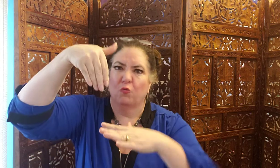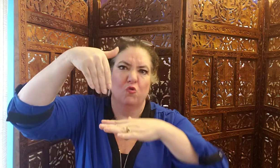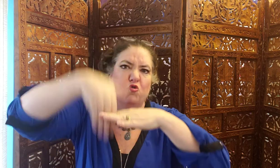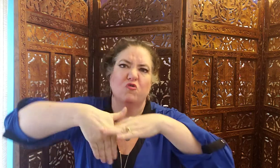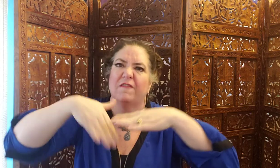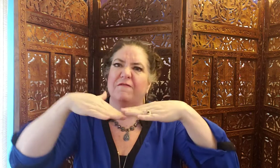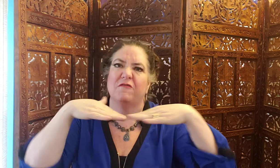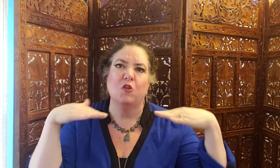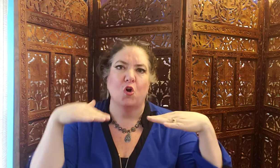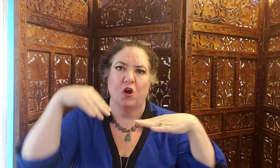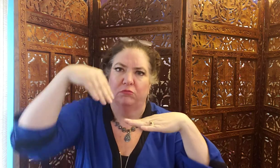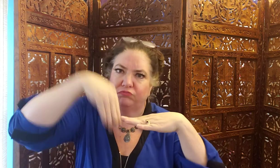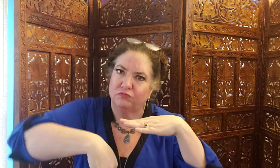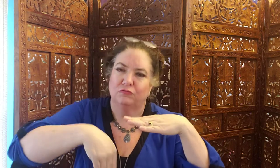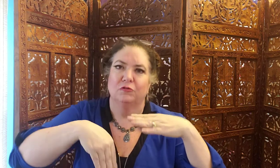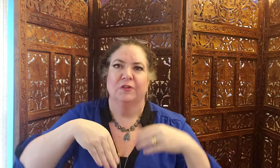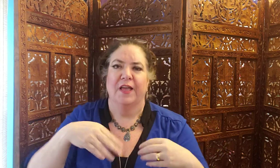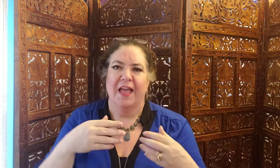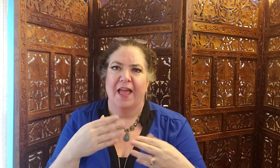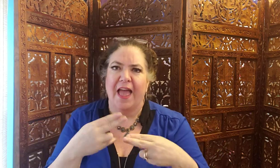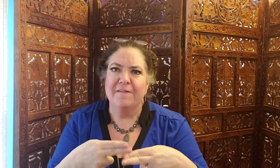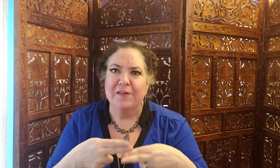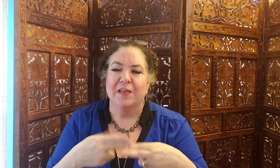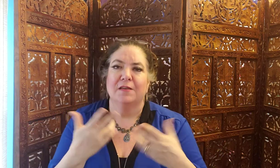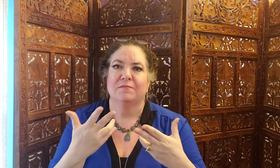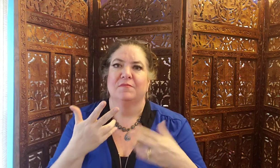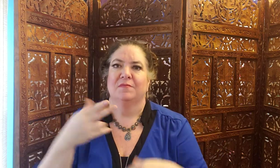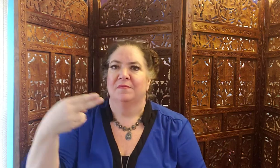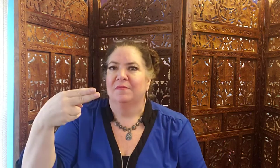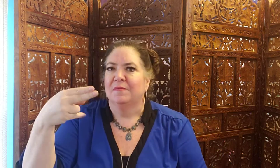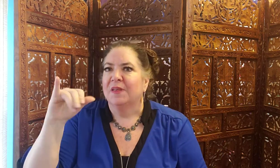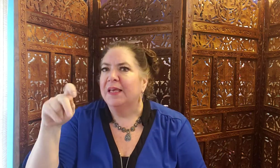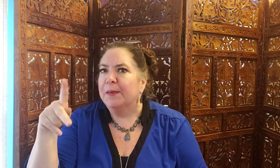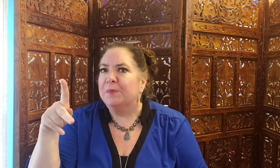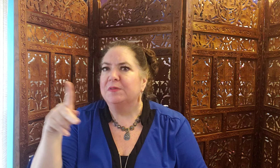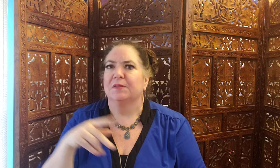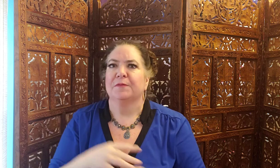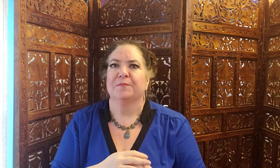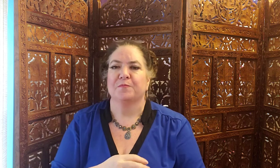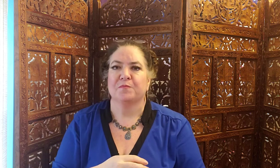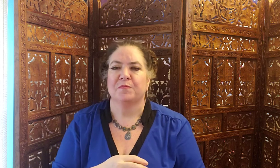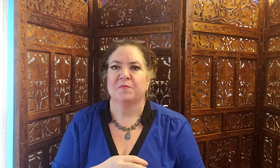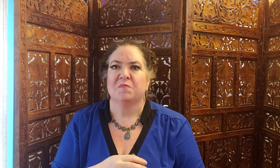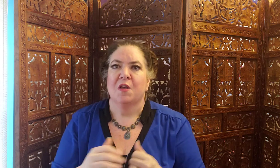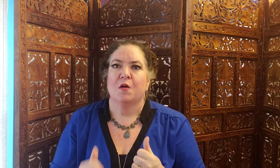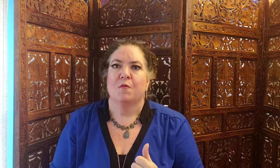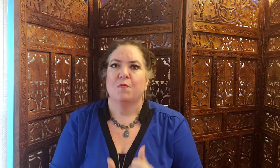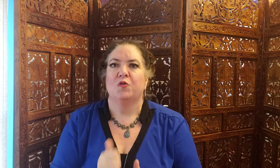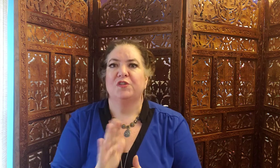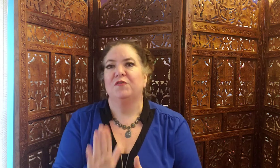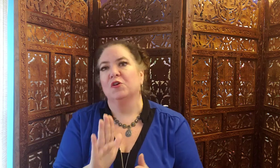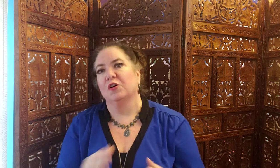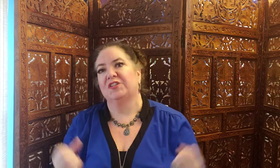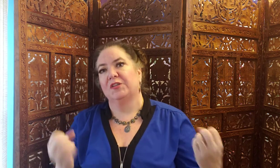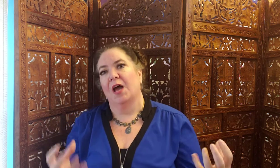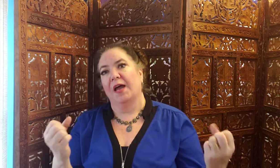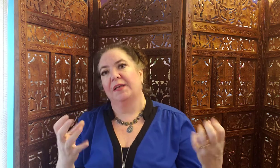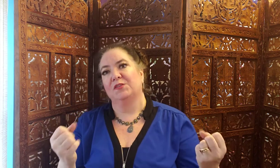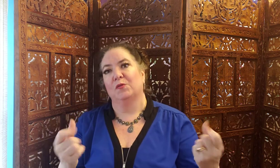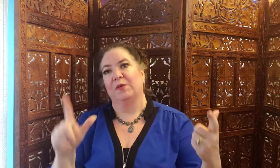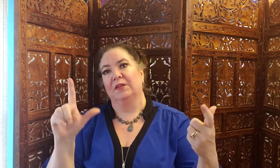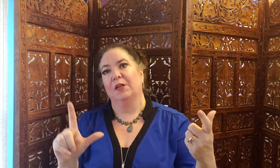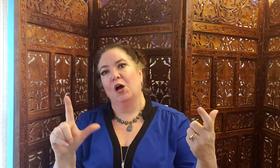through the floor, heavy hips. Most of your signs would be low